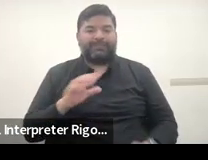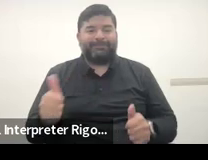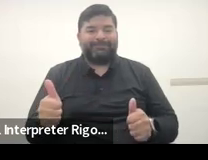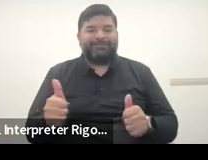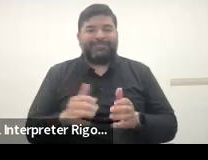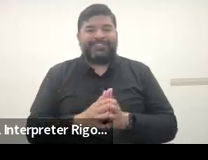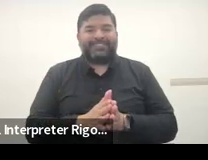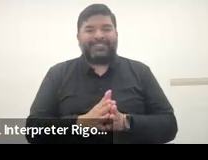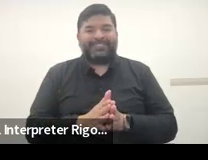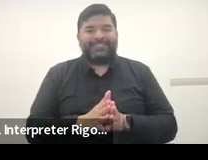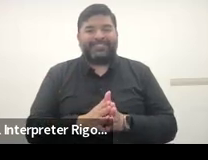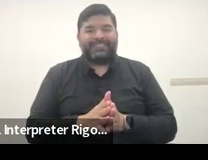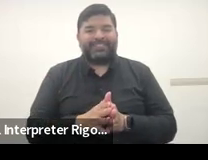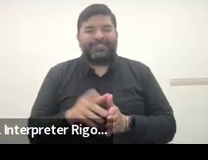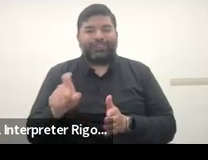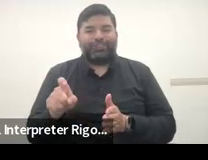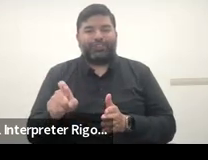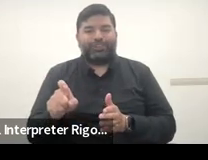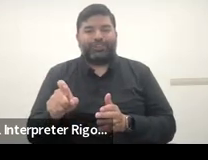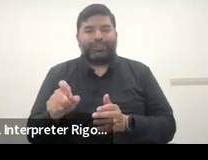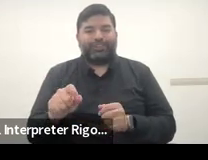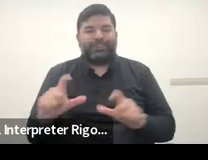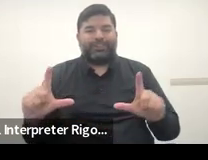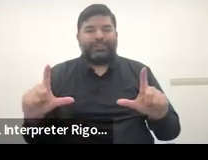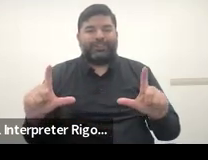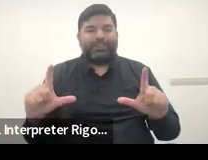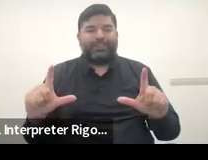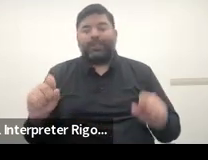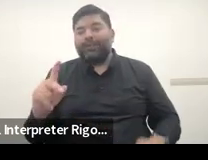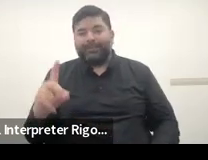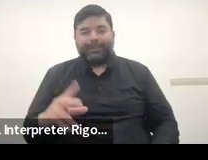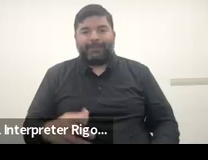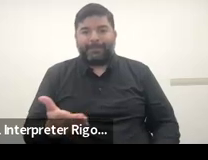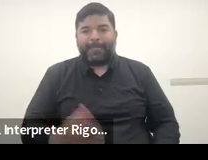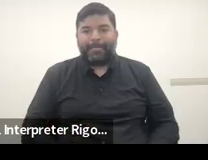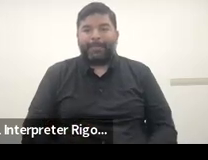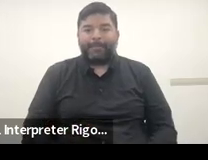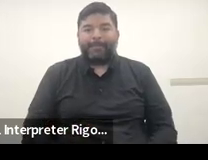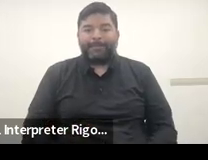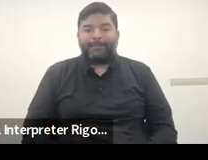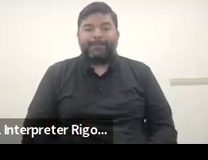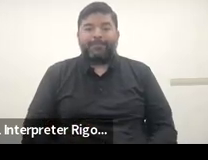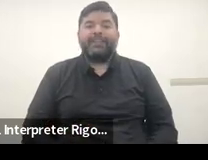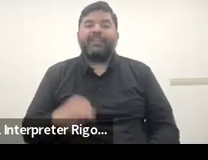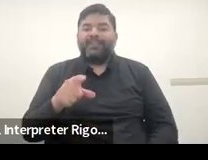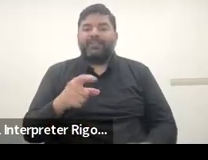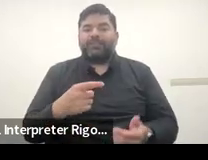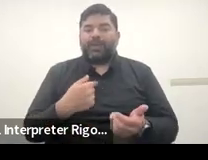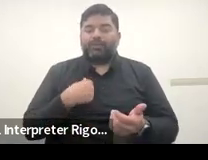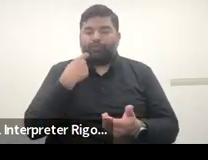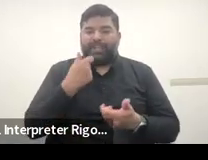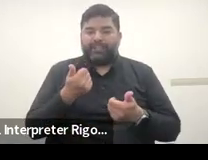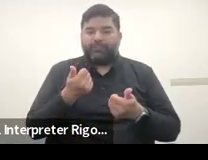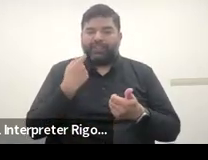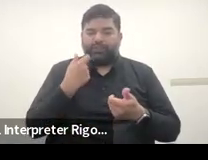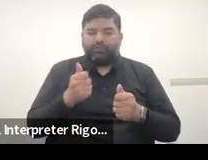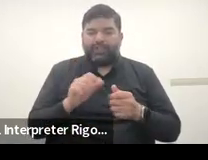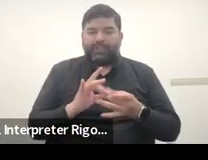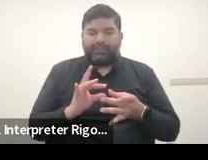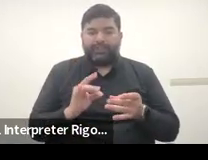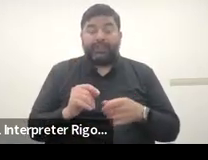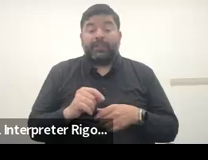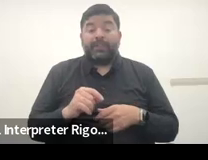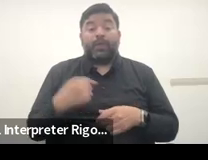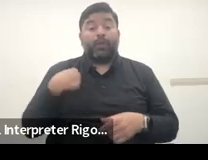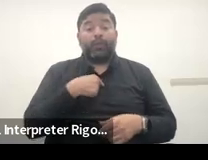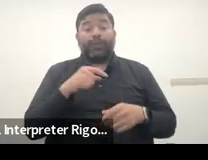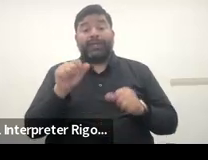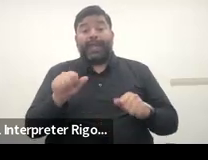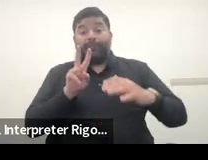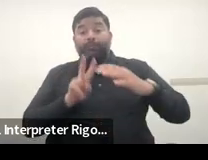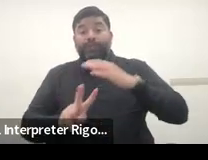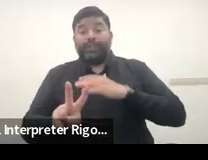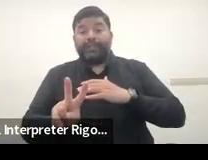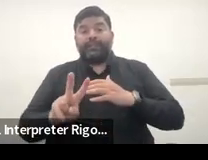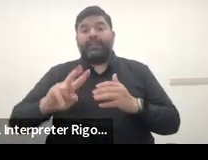Okay yeah this is what I meant to say. We can predict the semantic features of